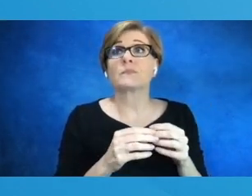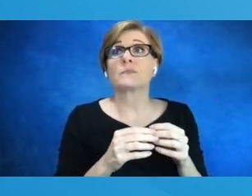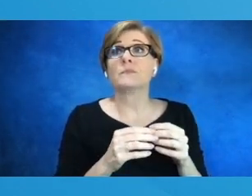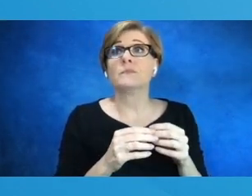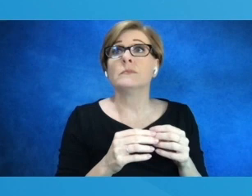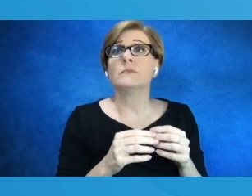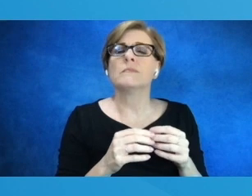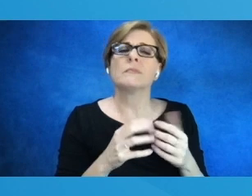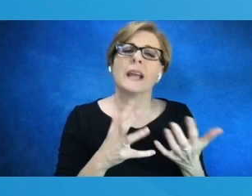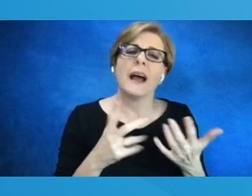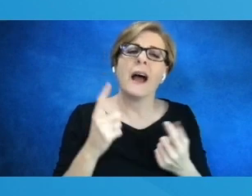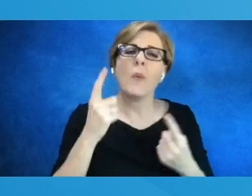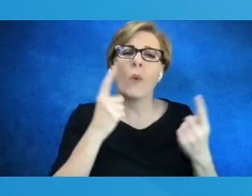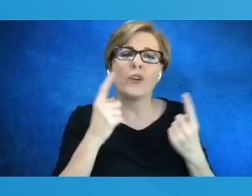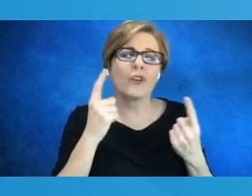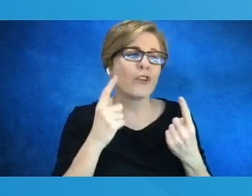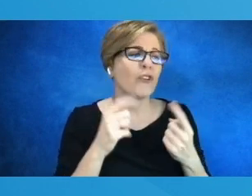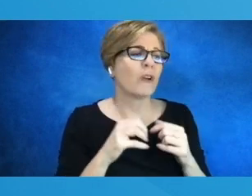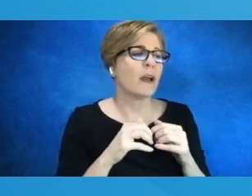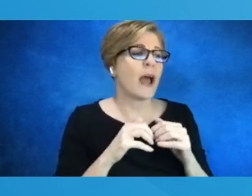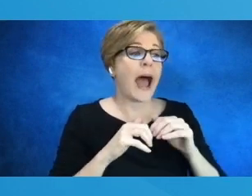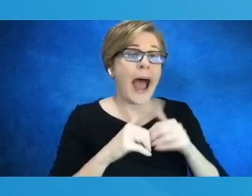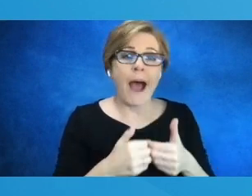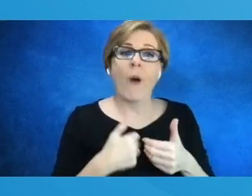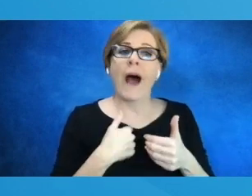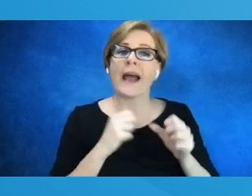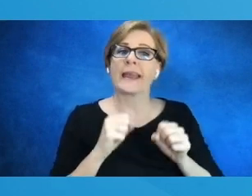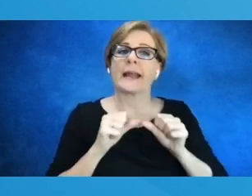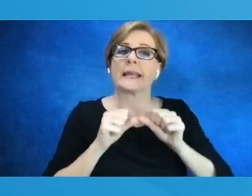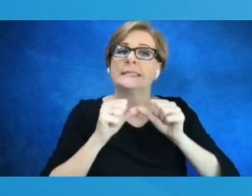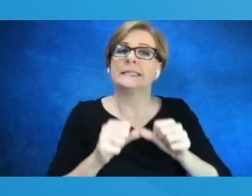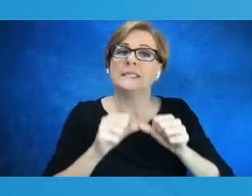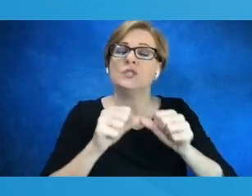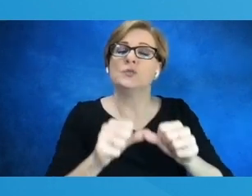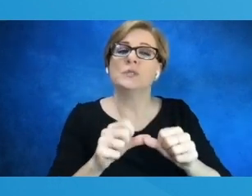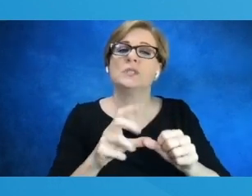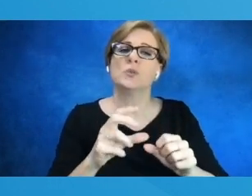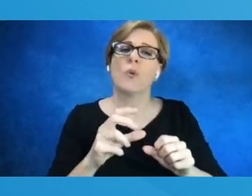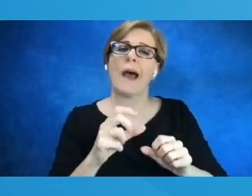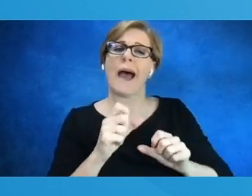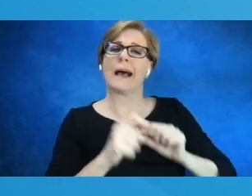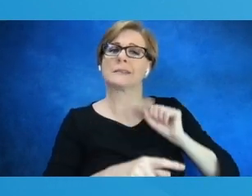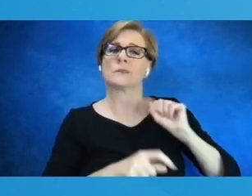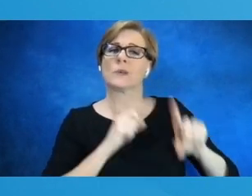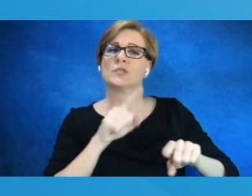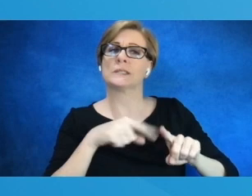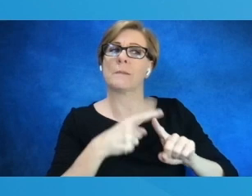to ask questions about the past and where I can find more information to better inform